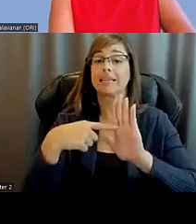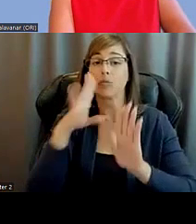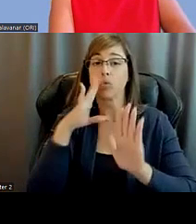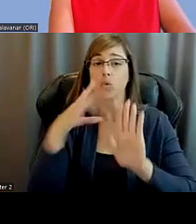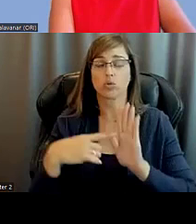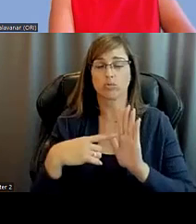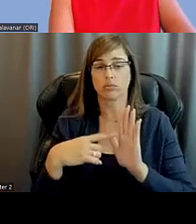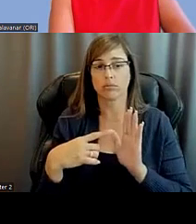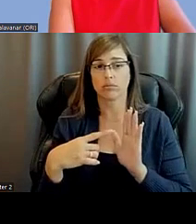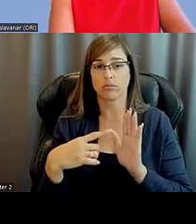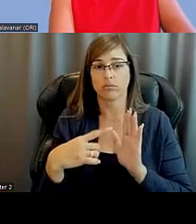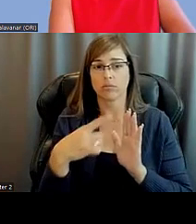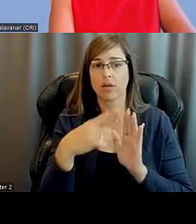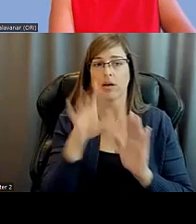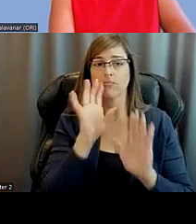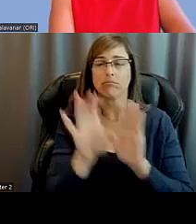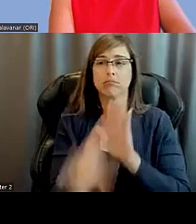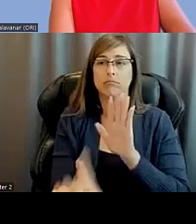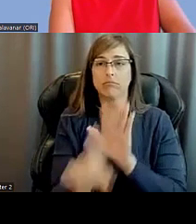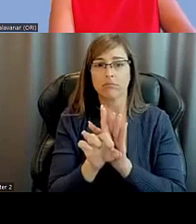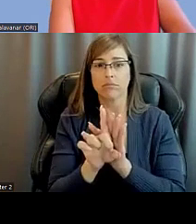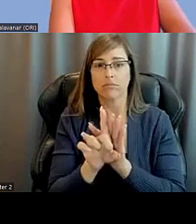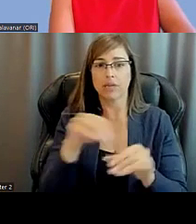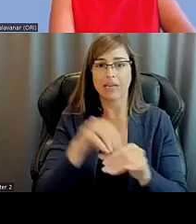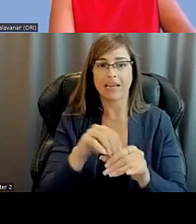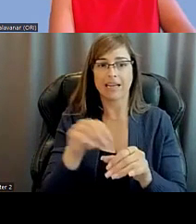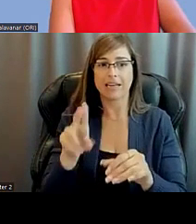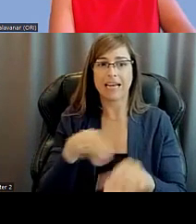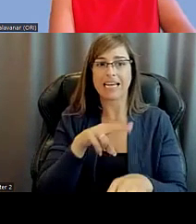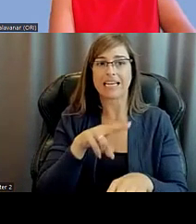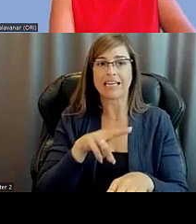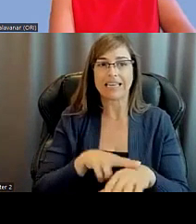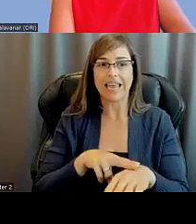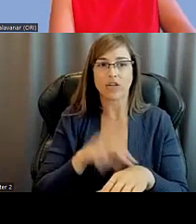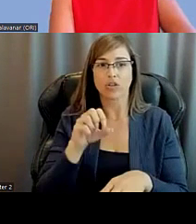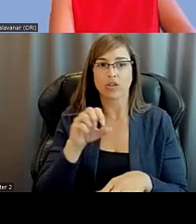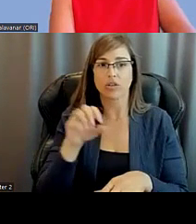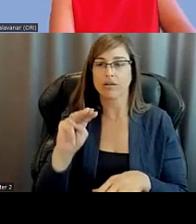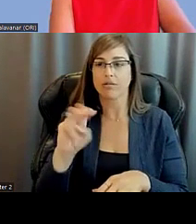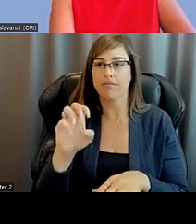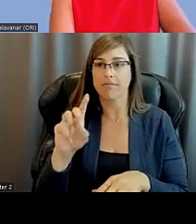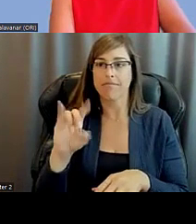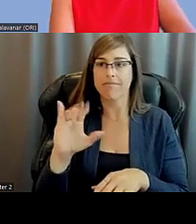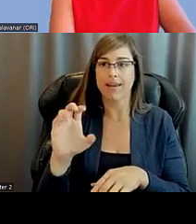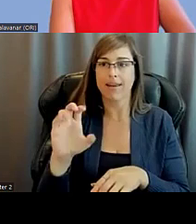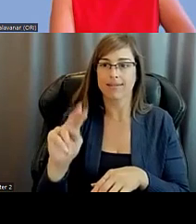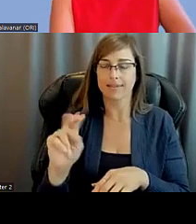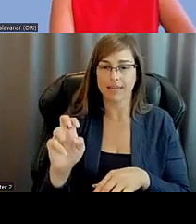a figure that appeared in "Nature Medicine," Figure 3c, but the right side